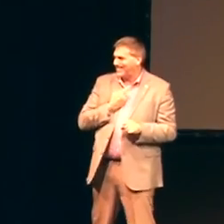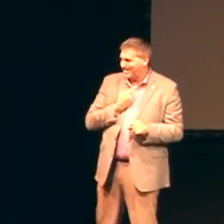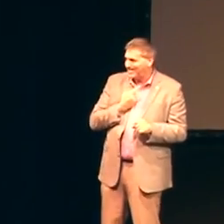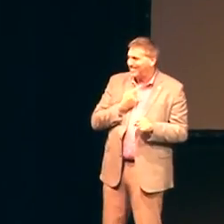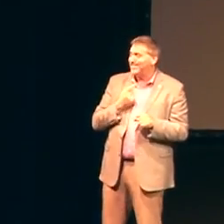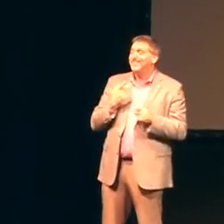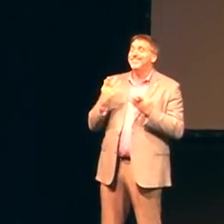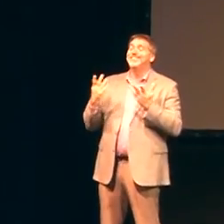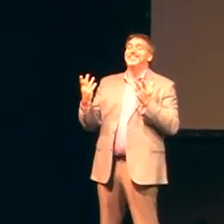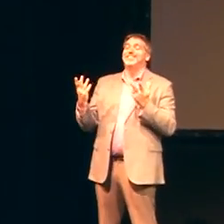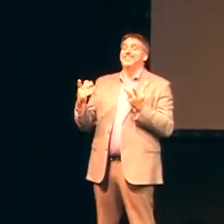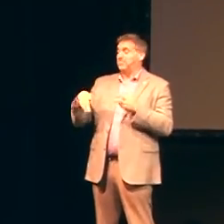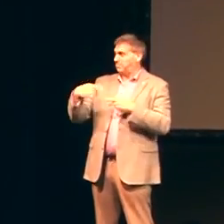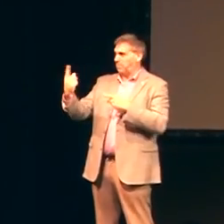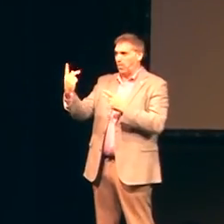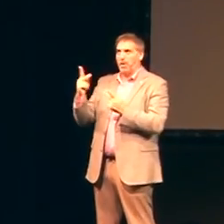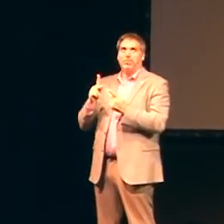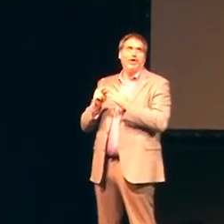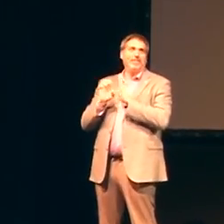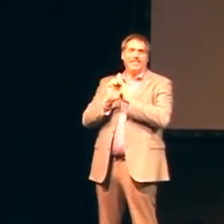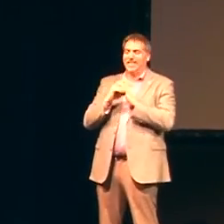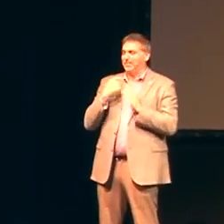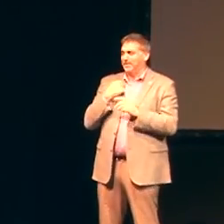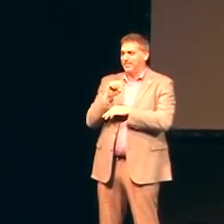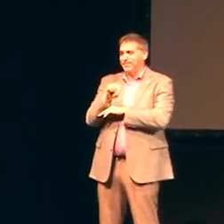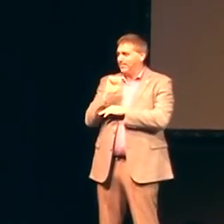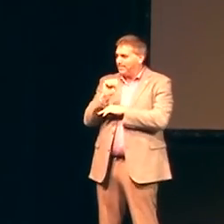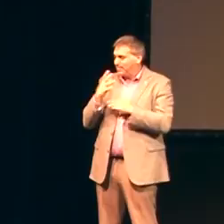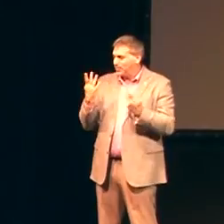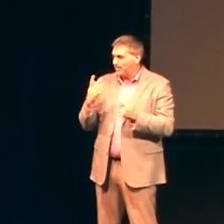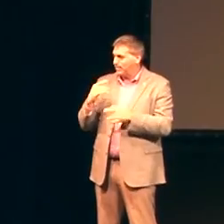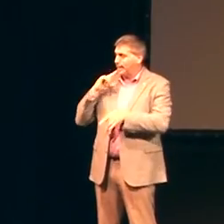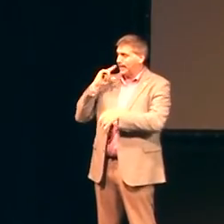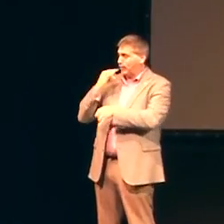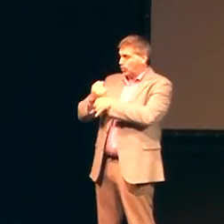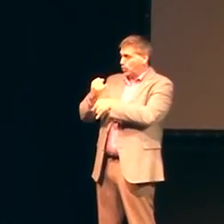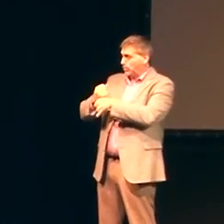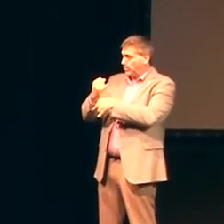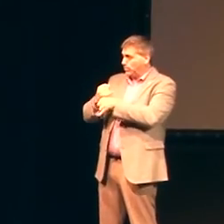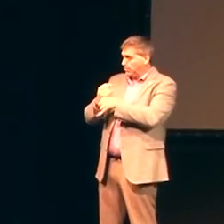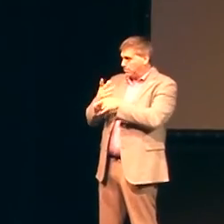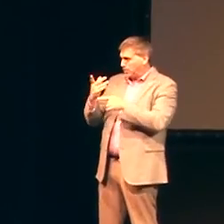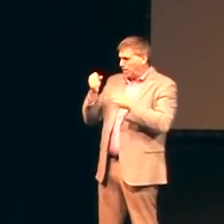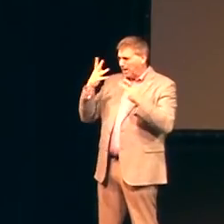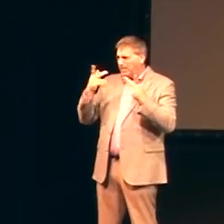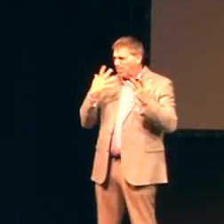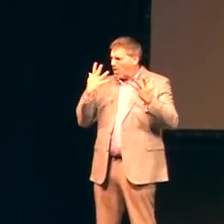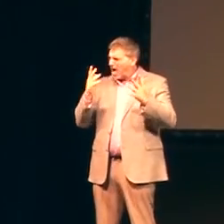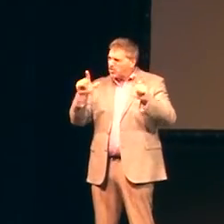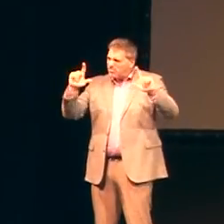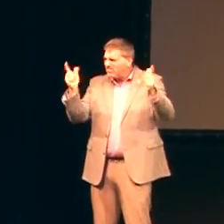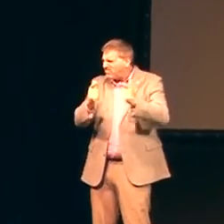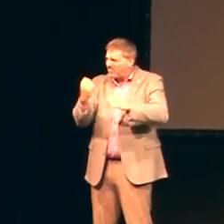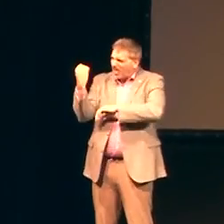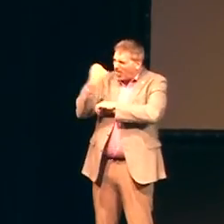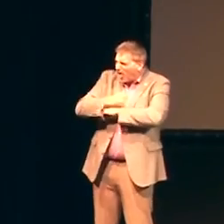as them listening to us. So, a perfect example that really took me aback is a School for the Deaf,